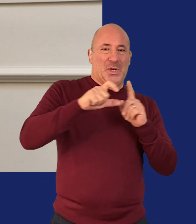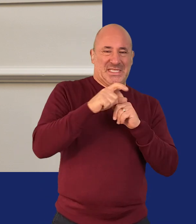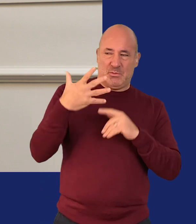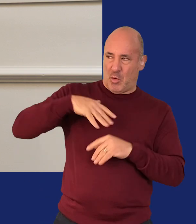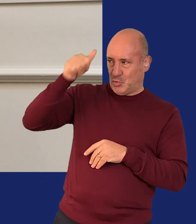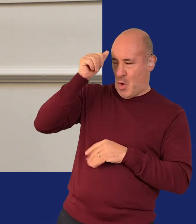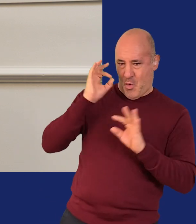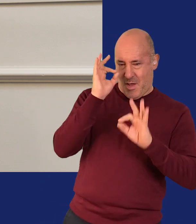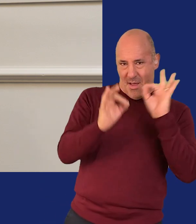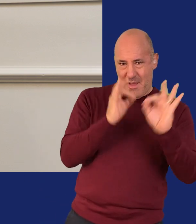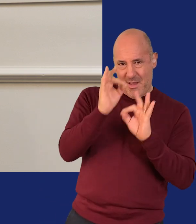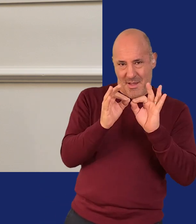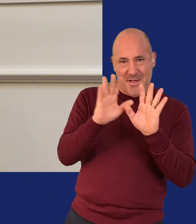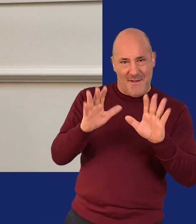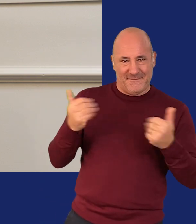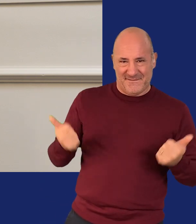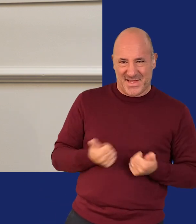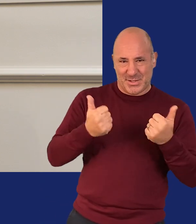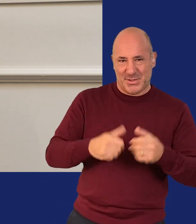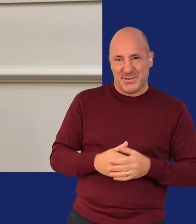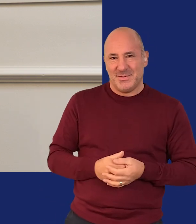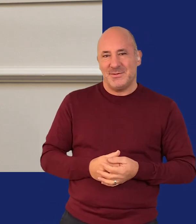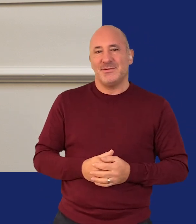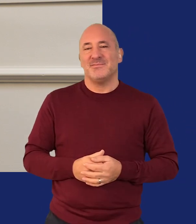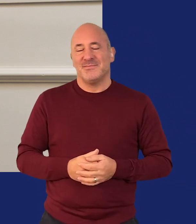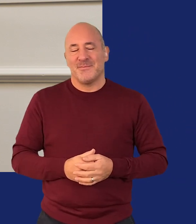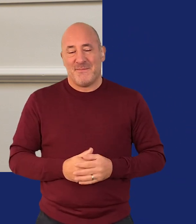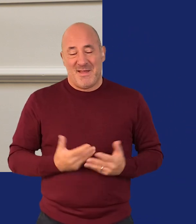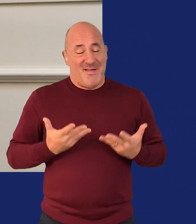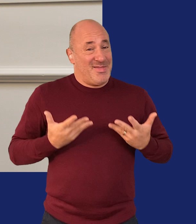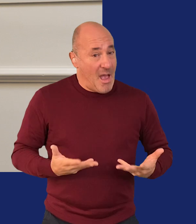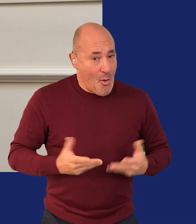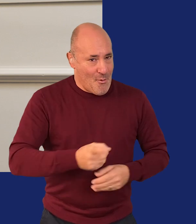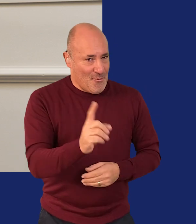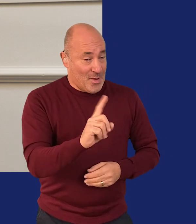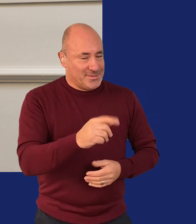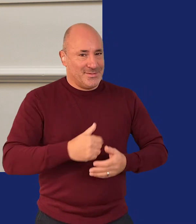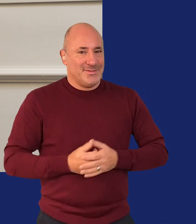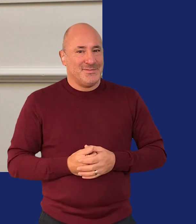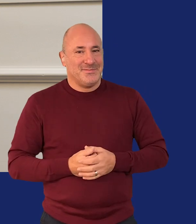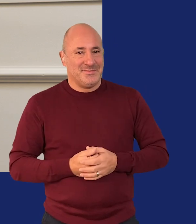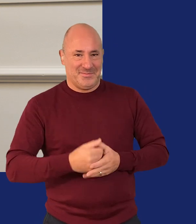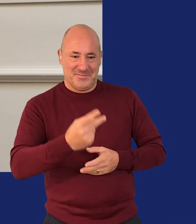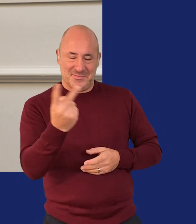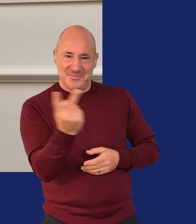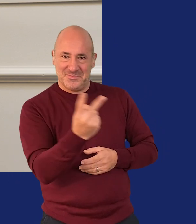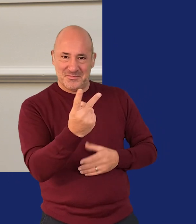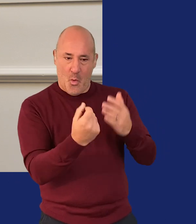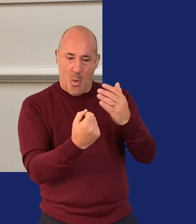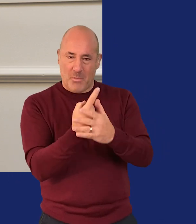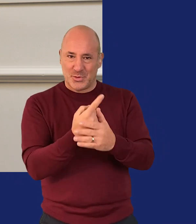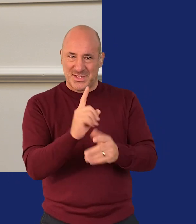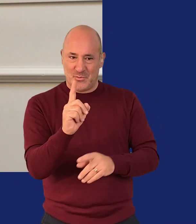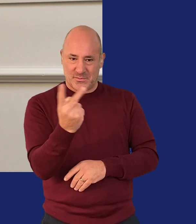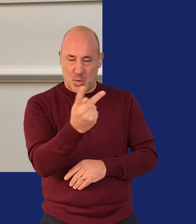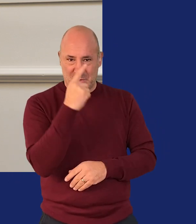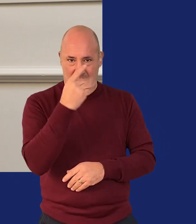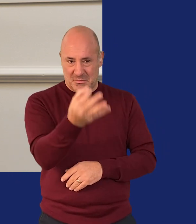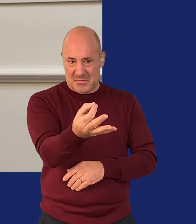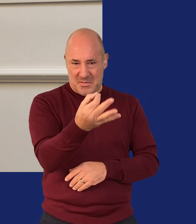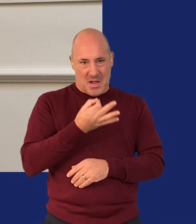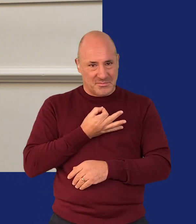Like, uh, that's the end of the things that the community wanted to ask.